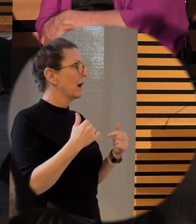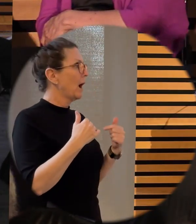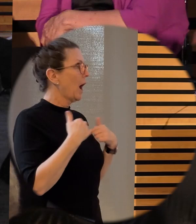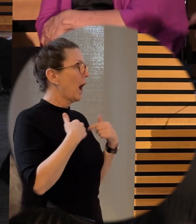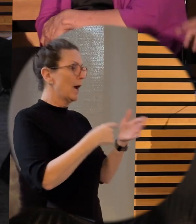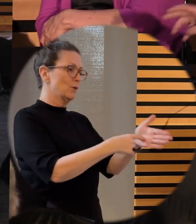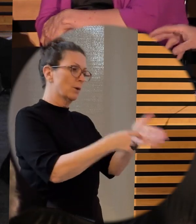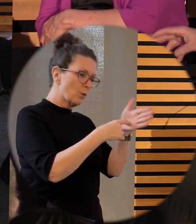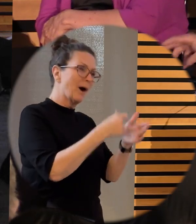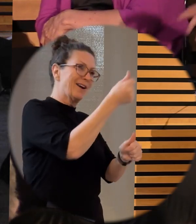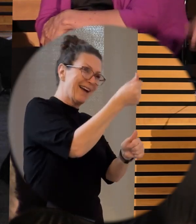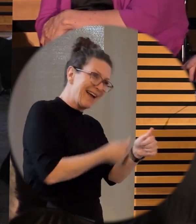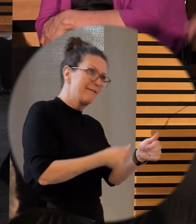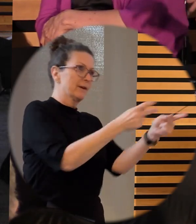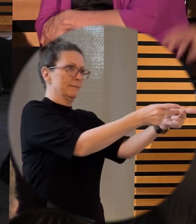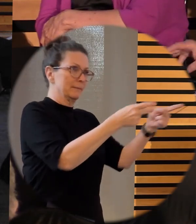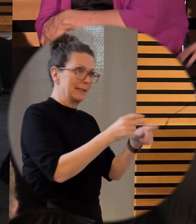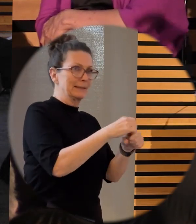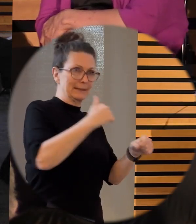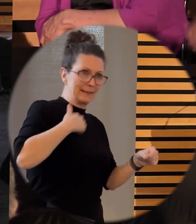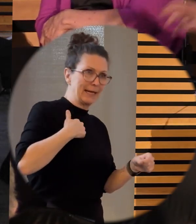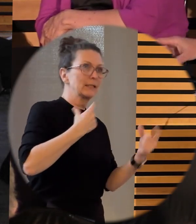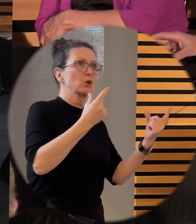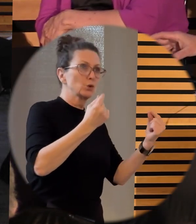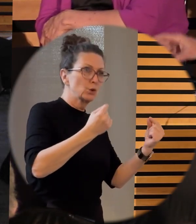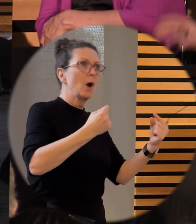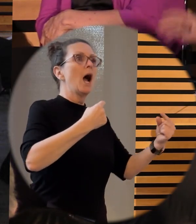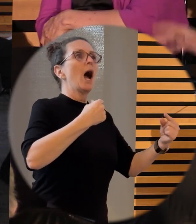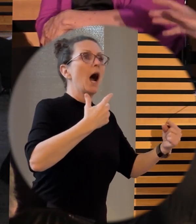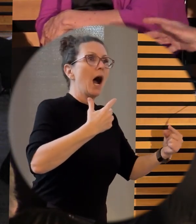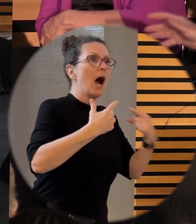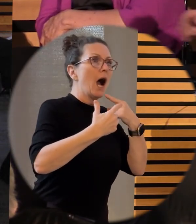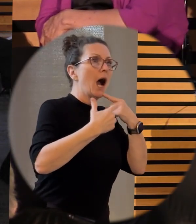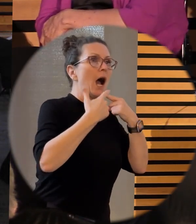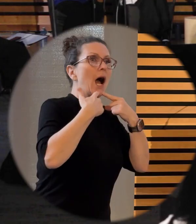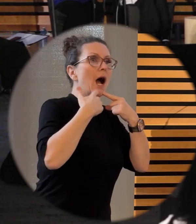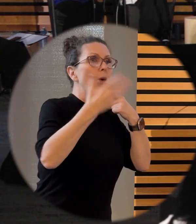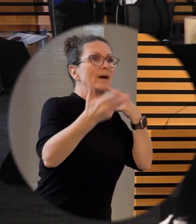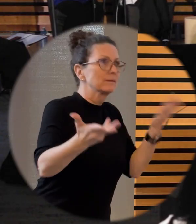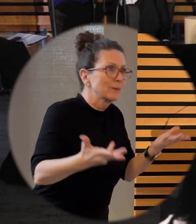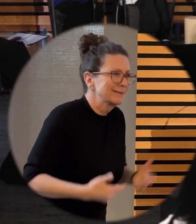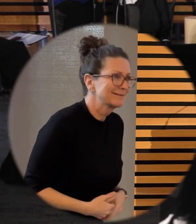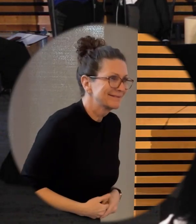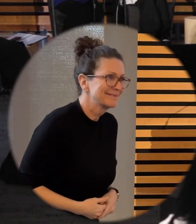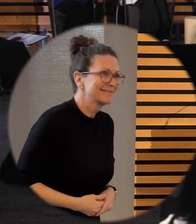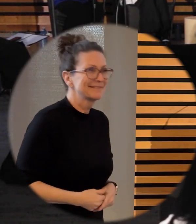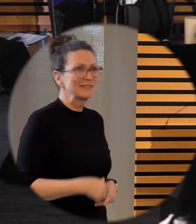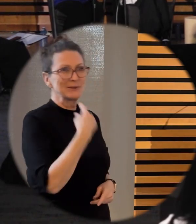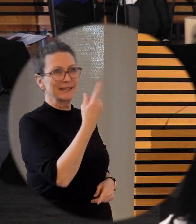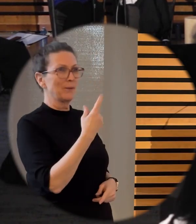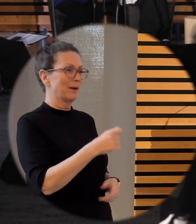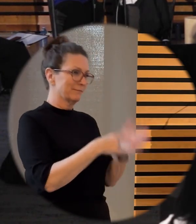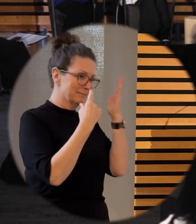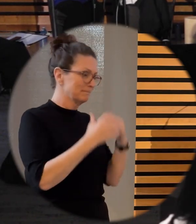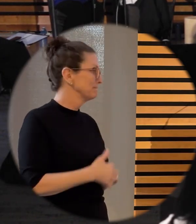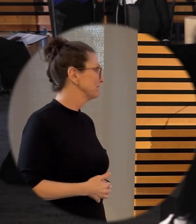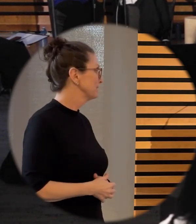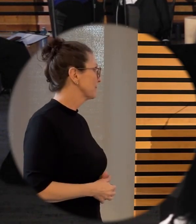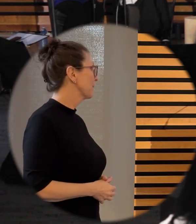to require every institution in Canada that employs people to have to," what would that be?